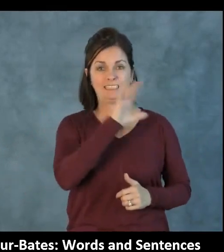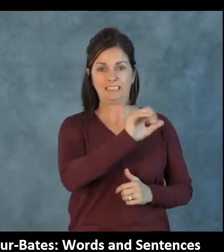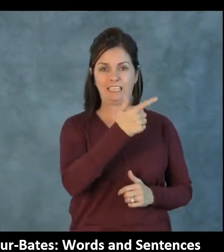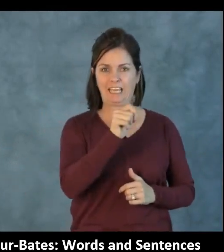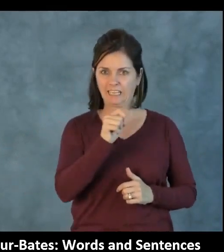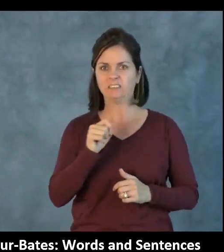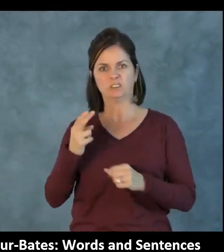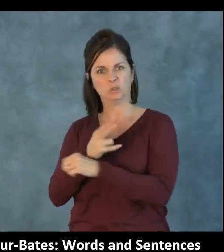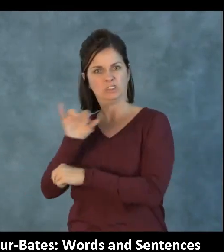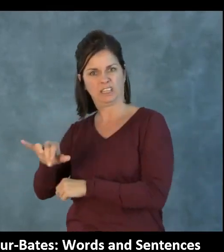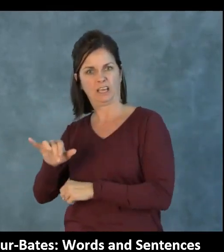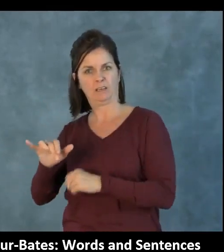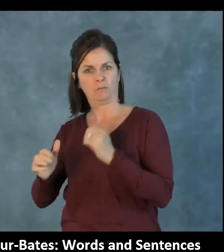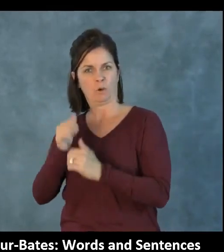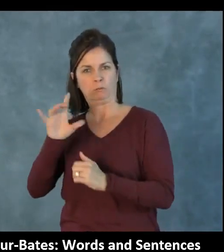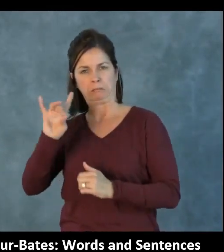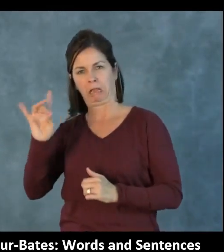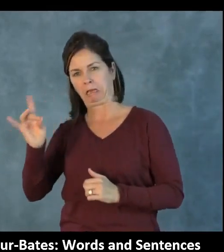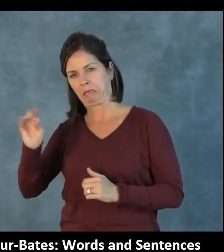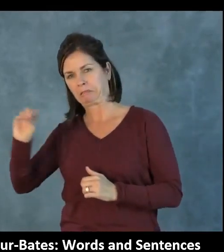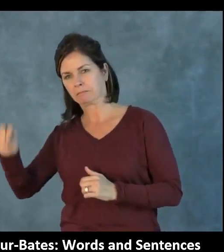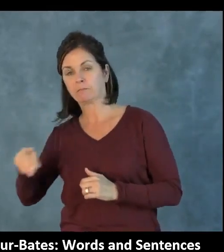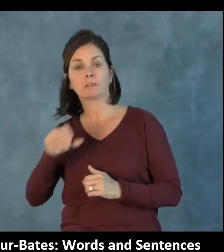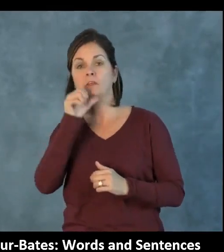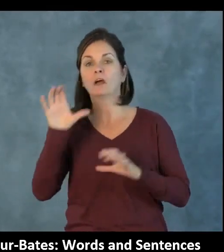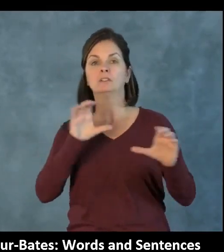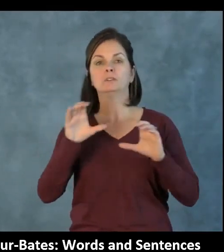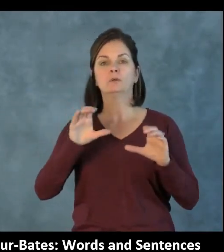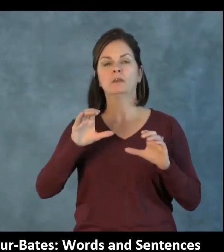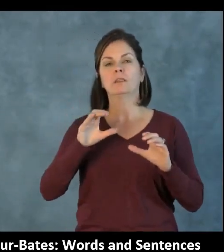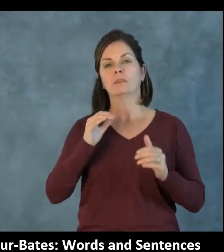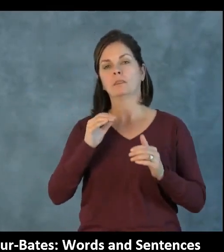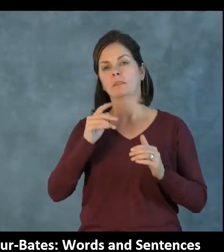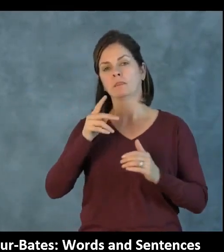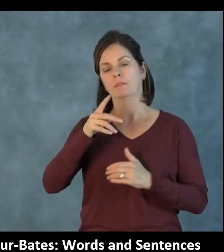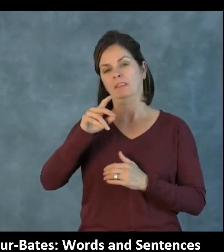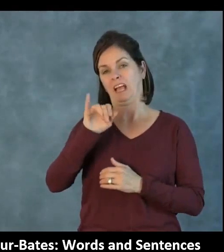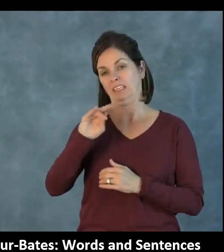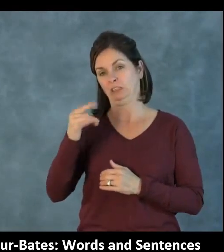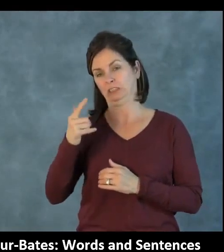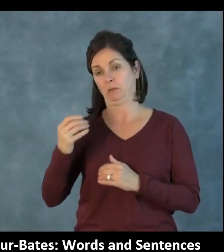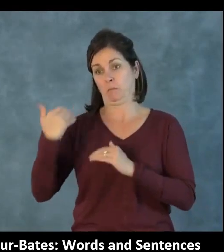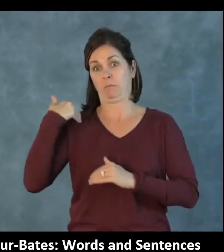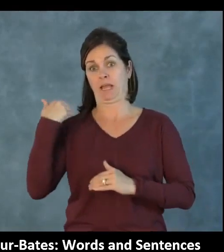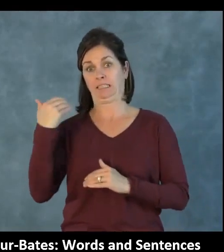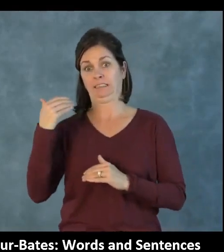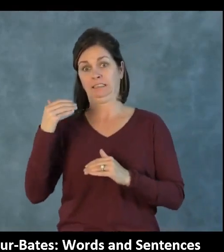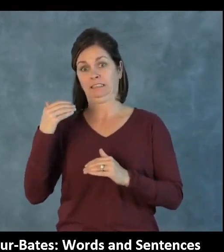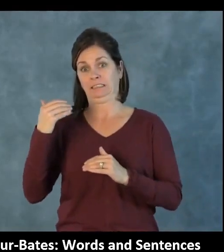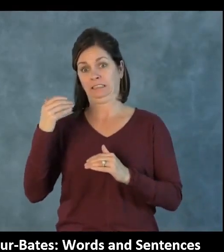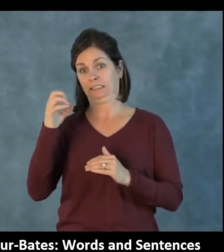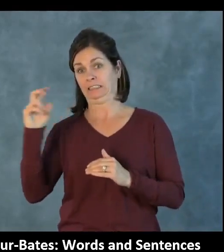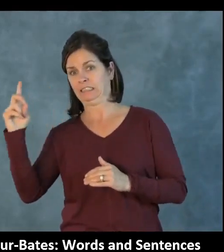He's not yet doing the Progressive -ing or Past tense, but that's not a lot of cause for concern,